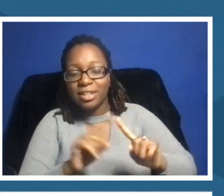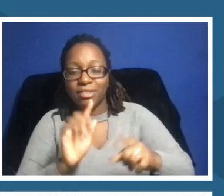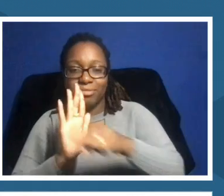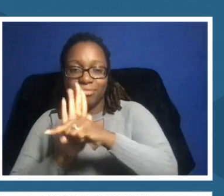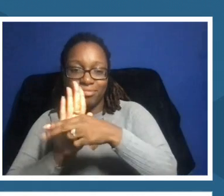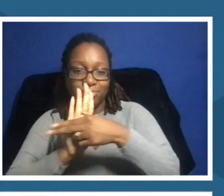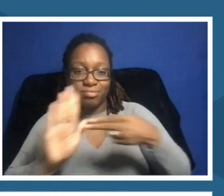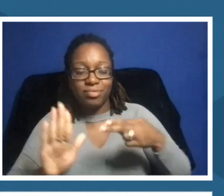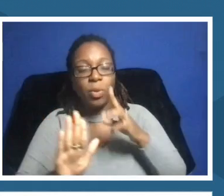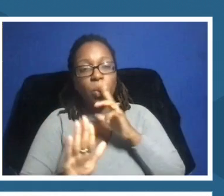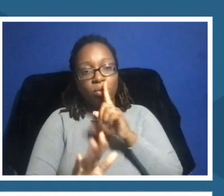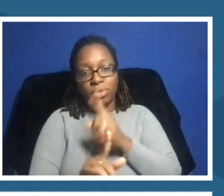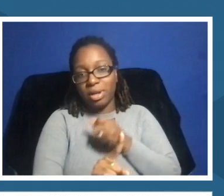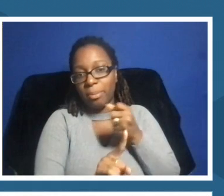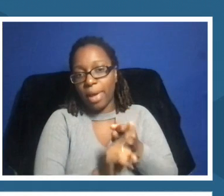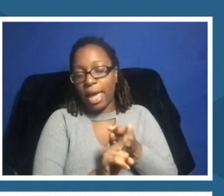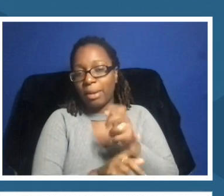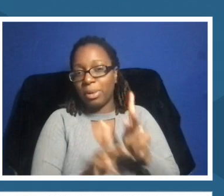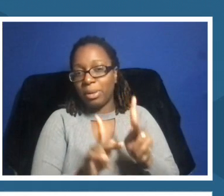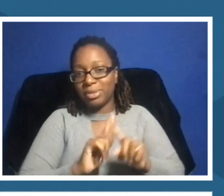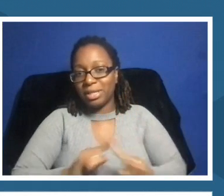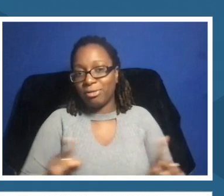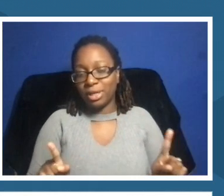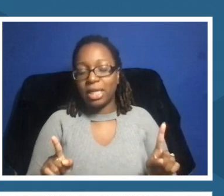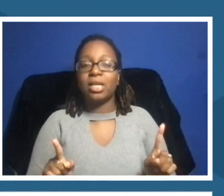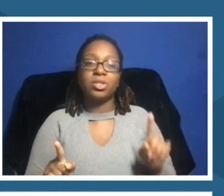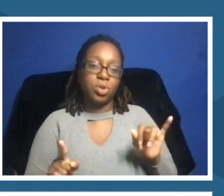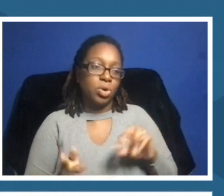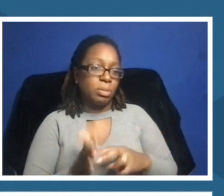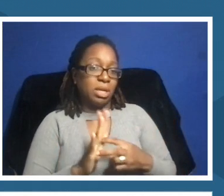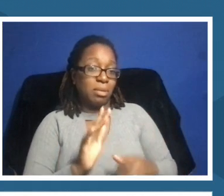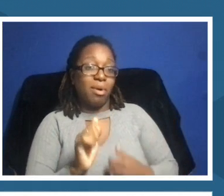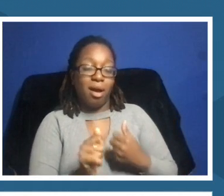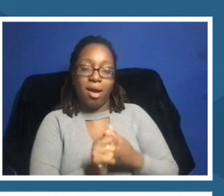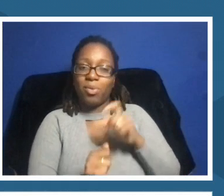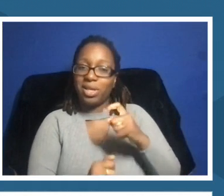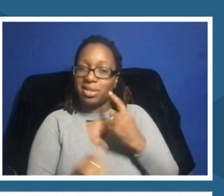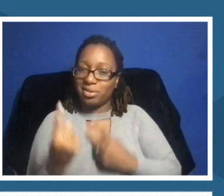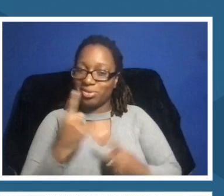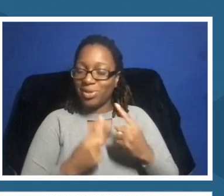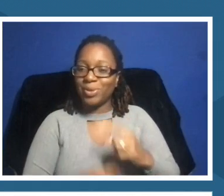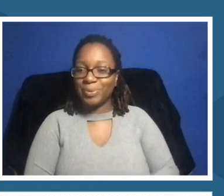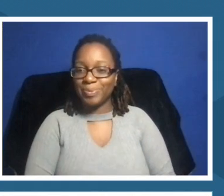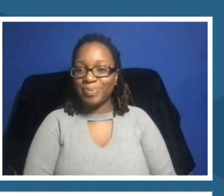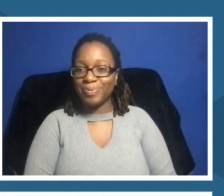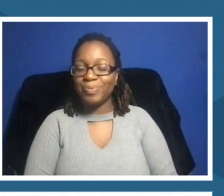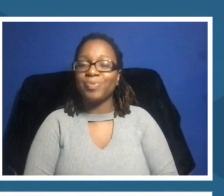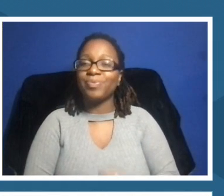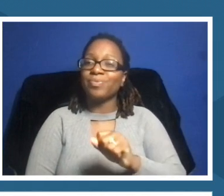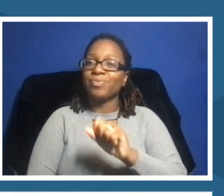those different tensions together and in this presentation tk i wanted to